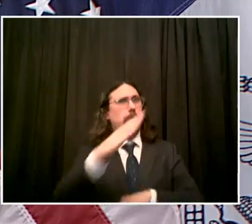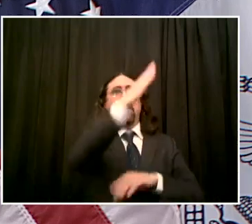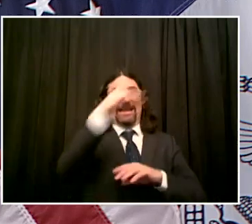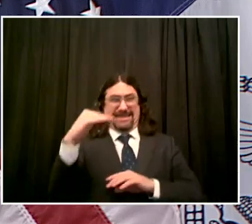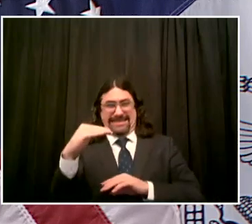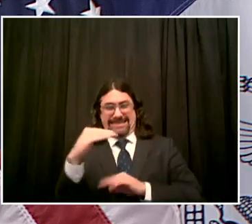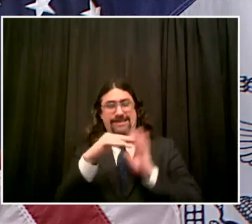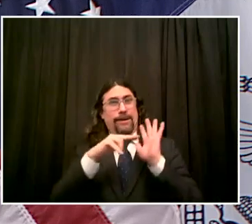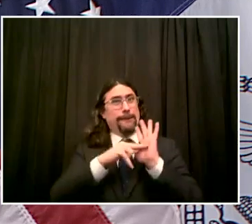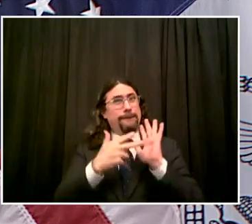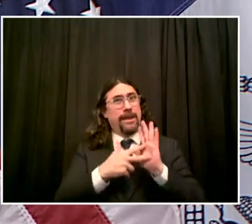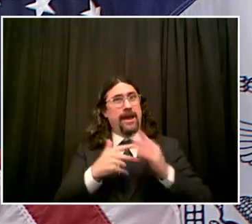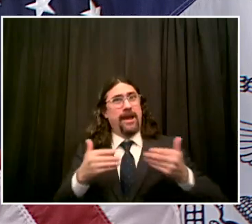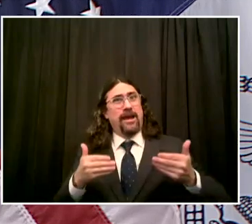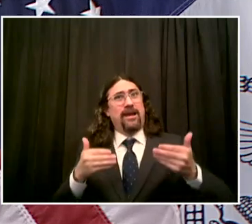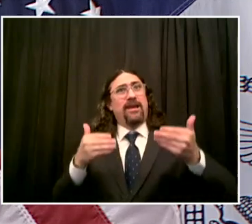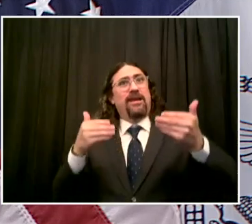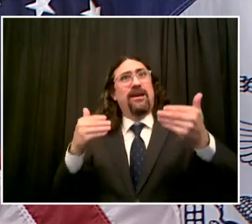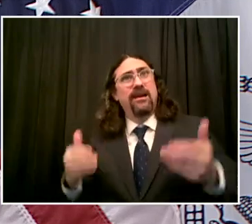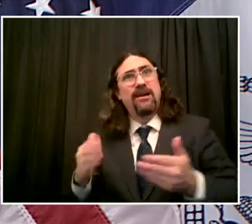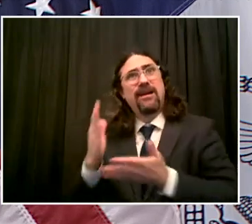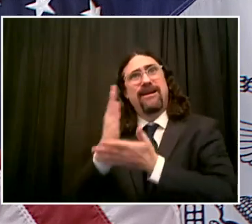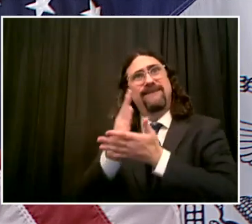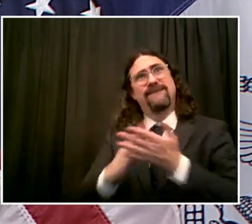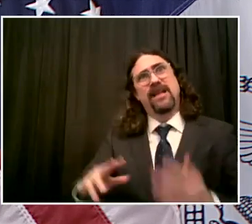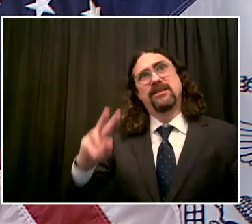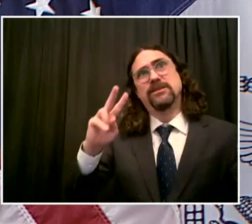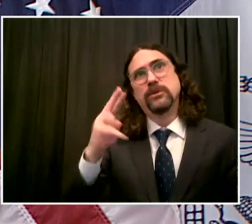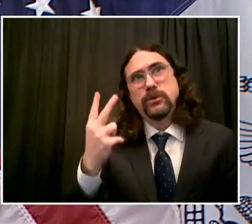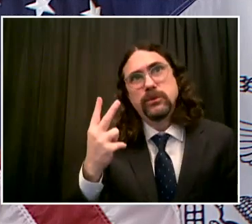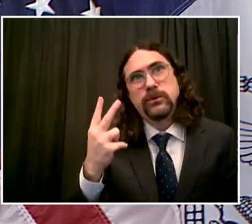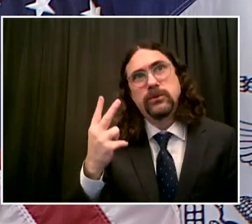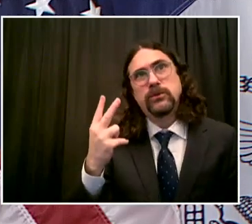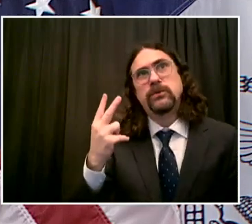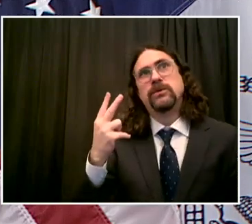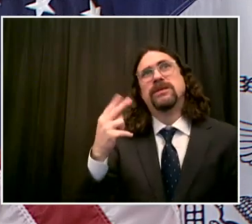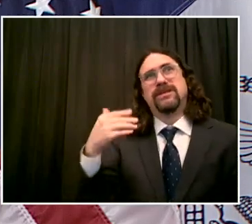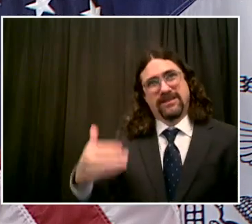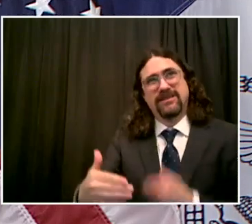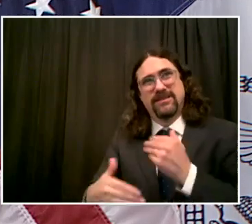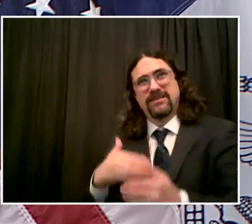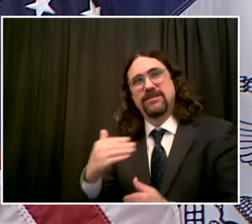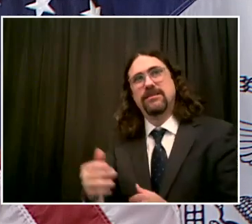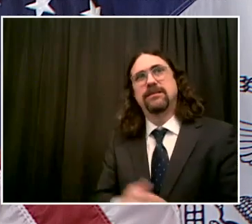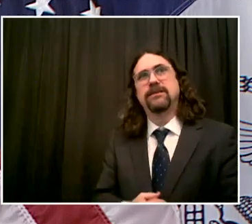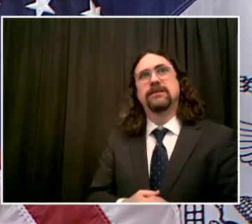AND WE WILL. THE TRANSIT ISSUE, THE ESSENTIAL SERVICES, ALL THE ESSENTIAL WORKERS HAVE TO DO